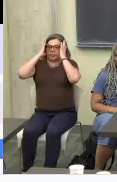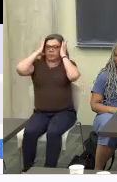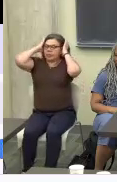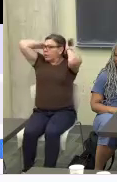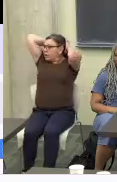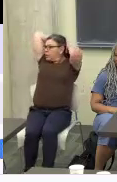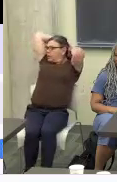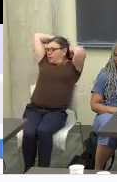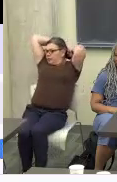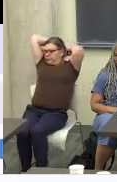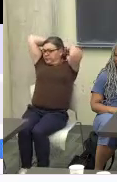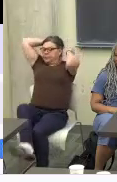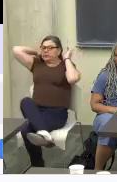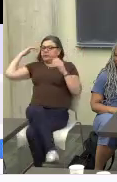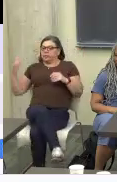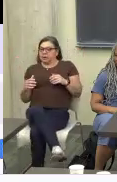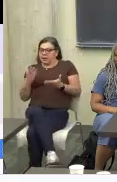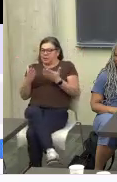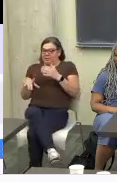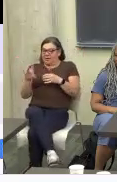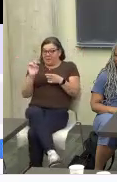about, you know, they might say like they might just find it hard to use their phone now, but